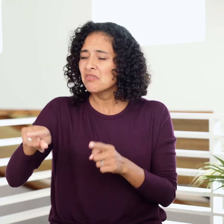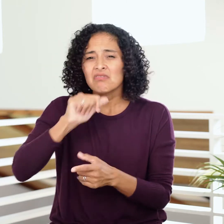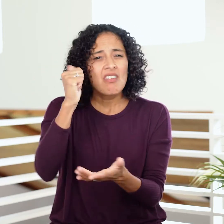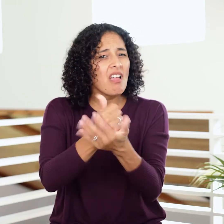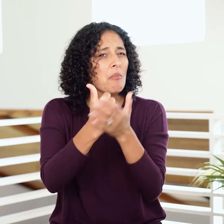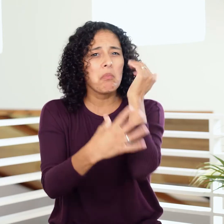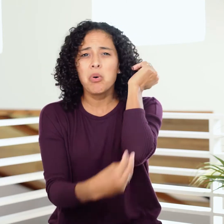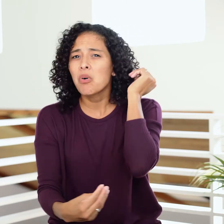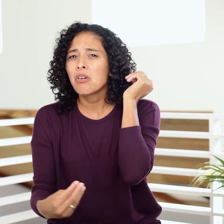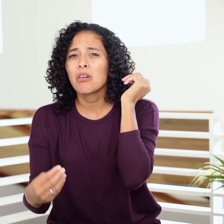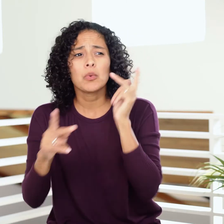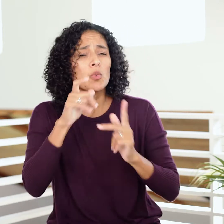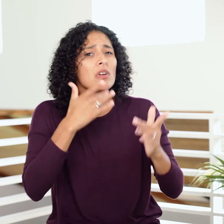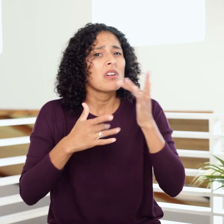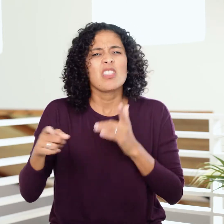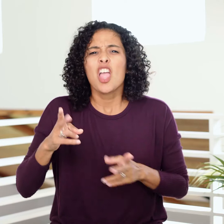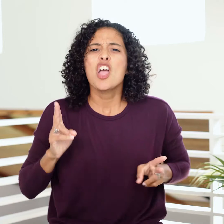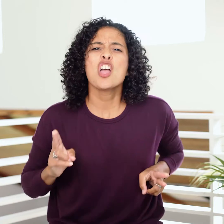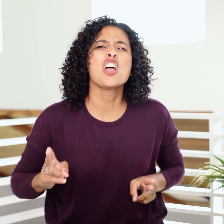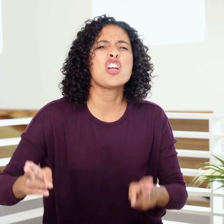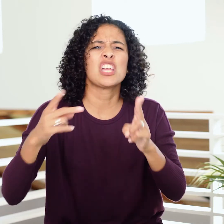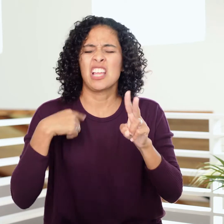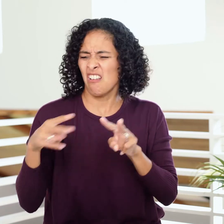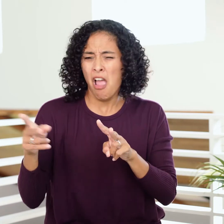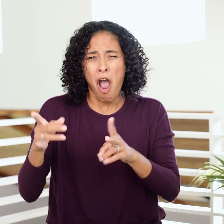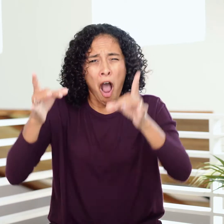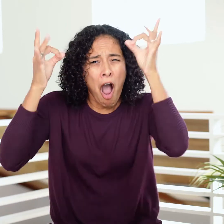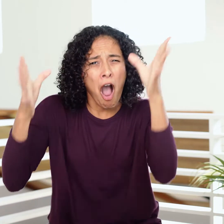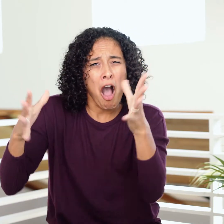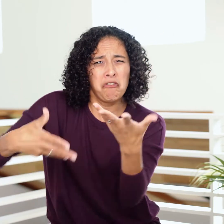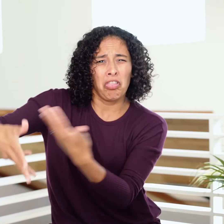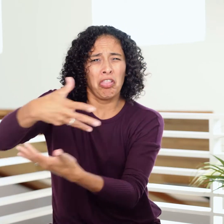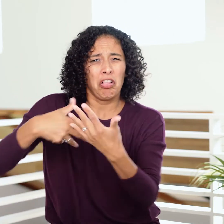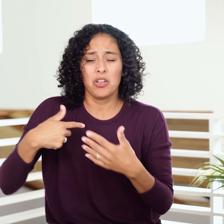but did not aid the poor and needy. They were haughty and did an abomination before me.